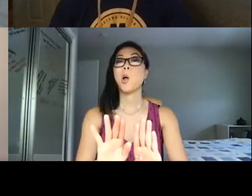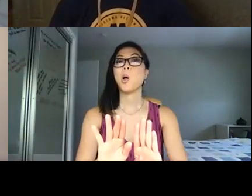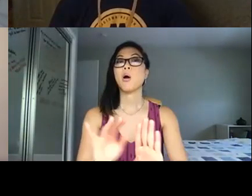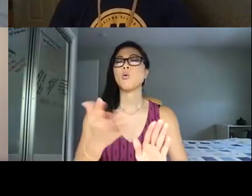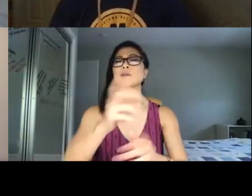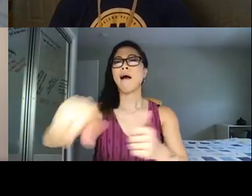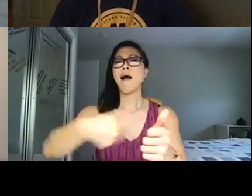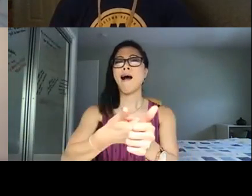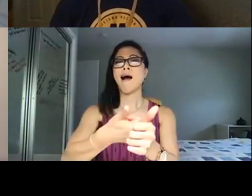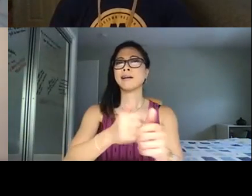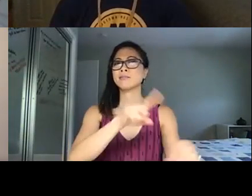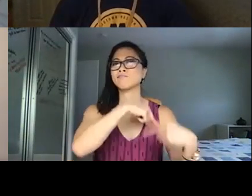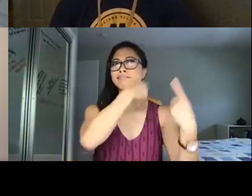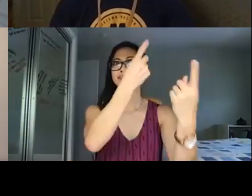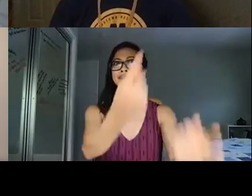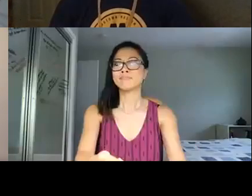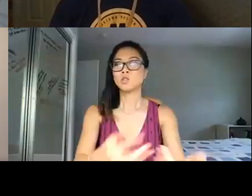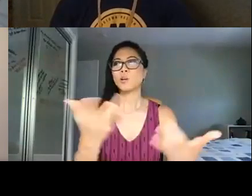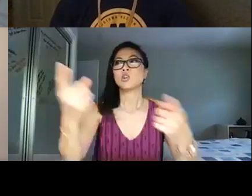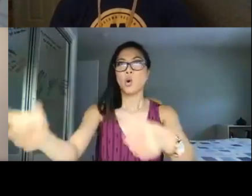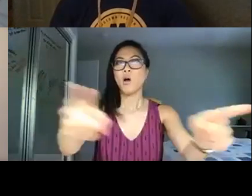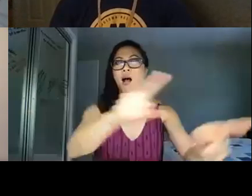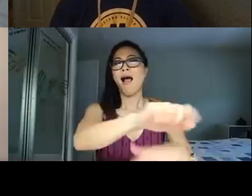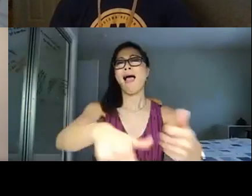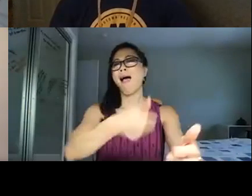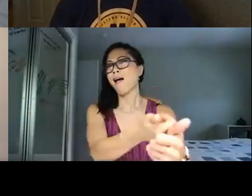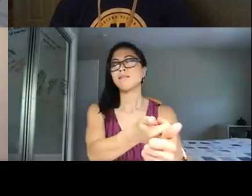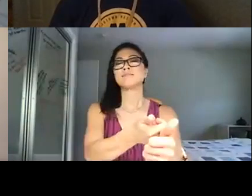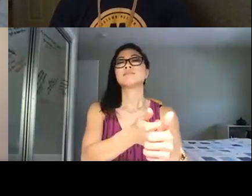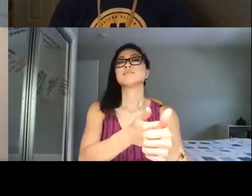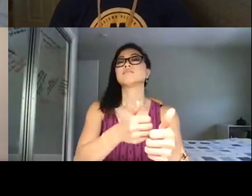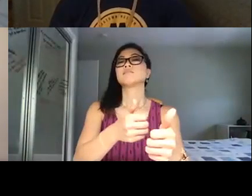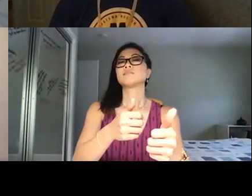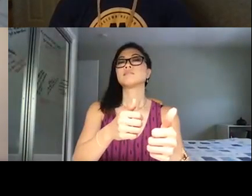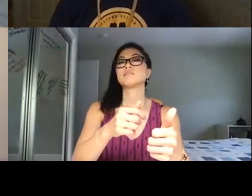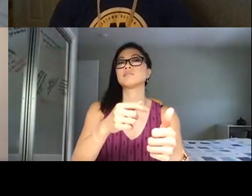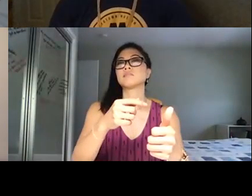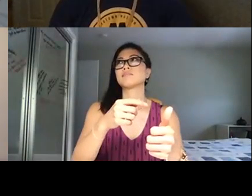wrong,